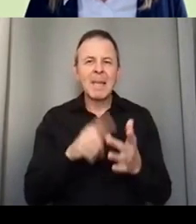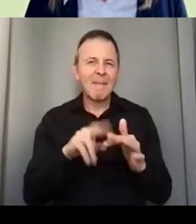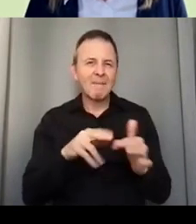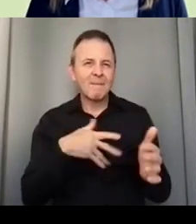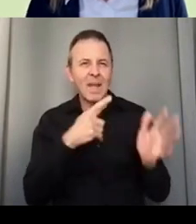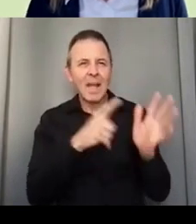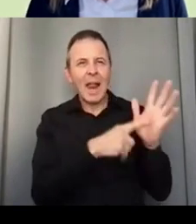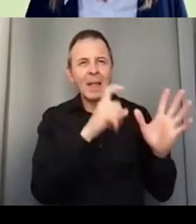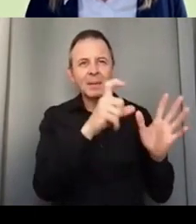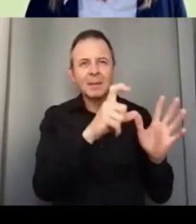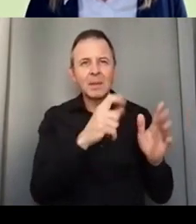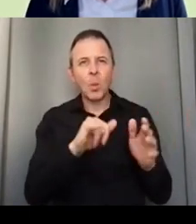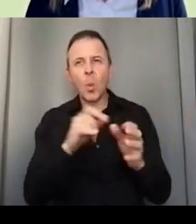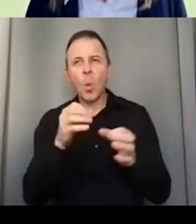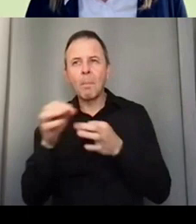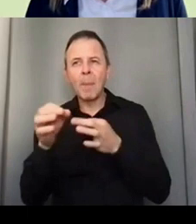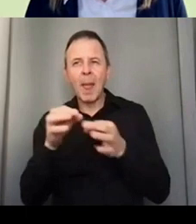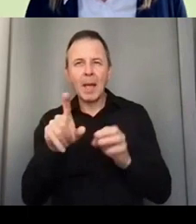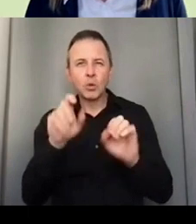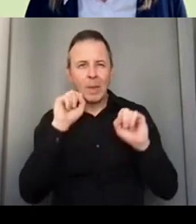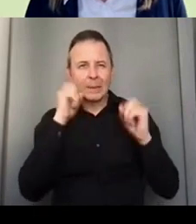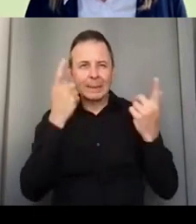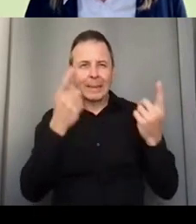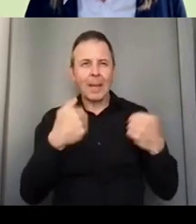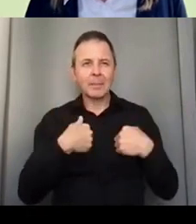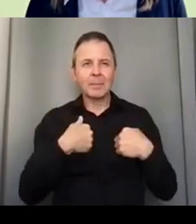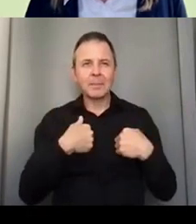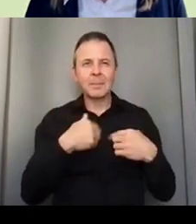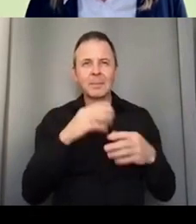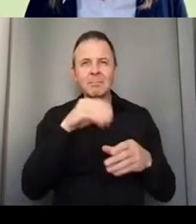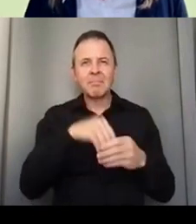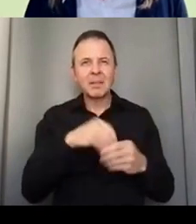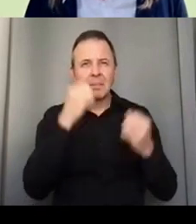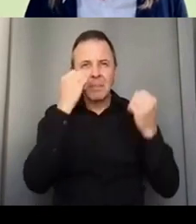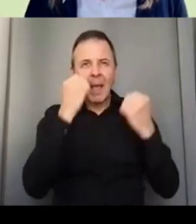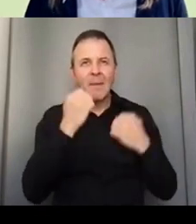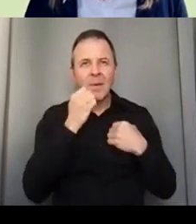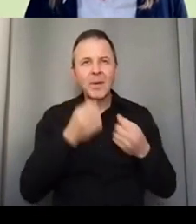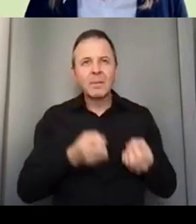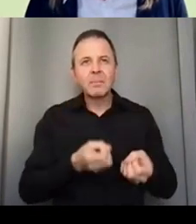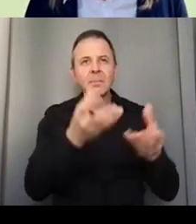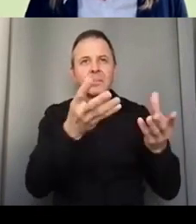are not understanding the details within your evidence you can ask if they could